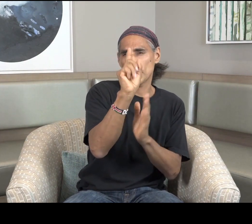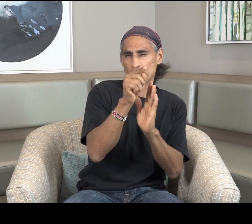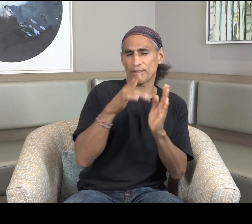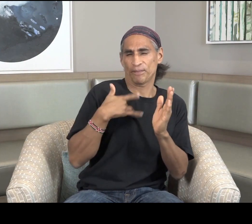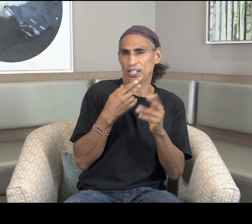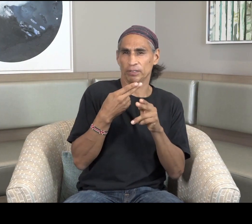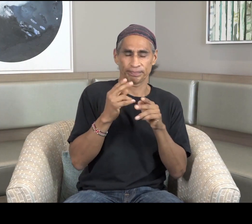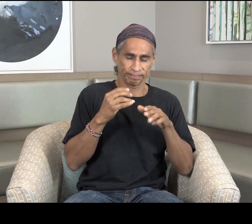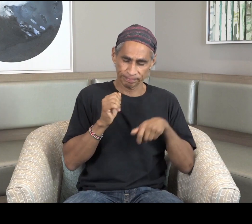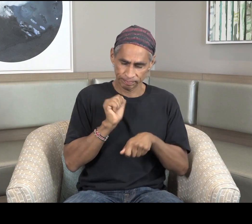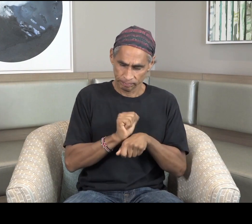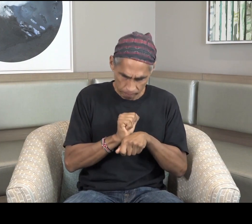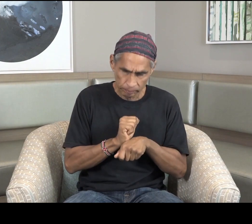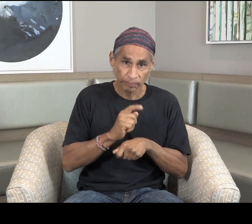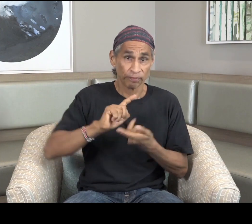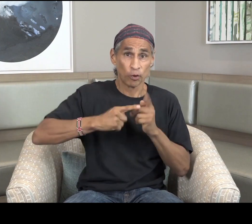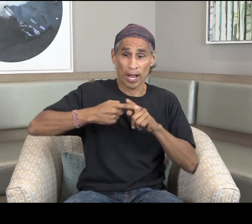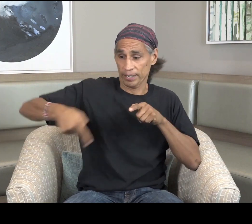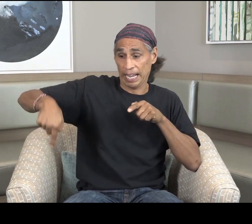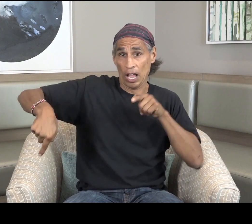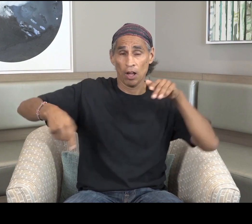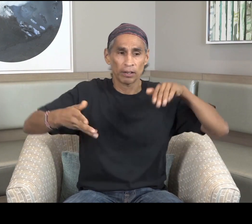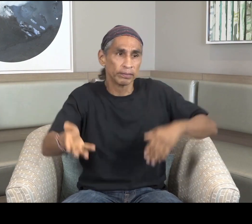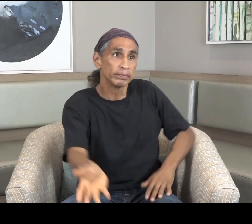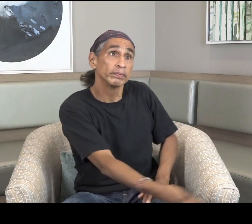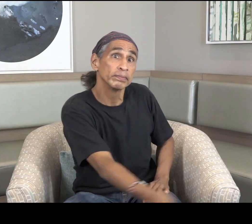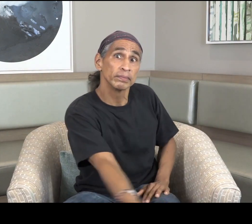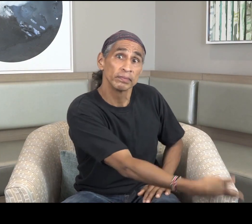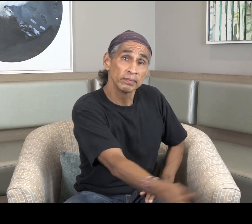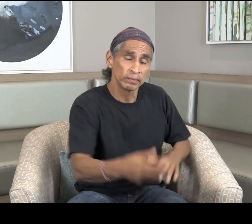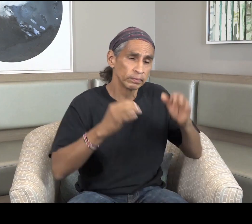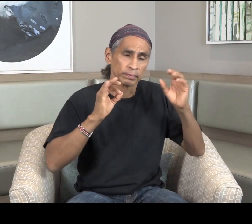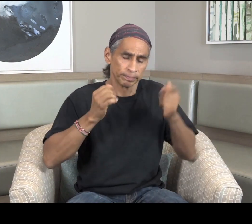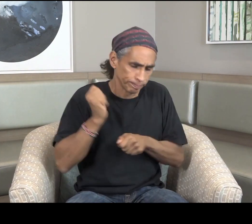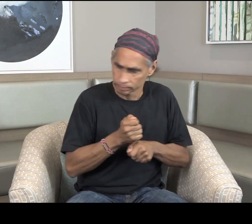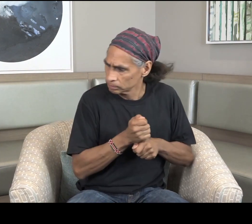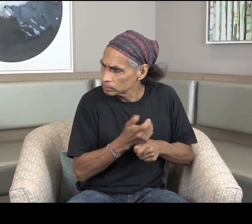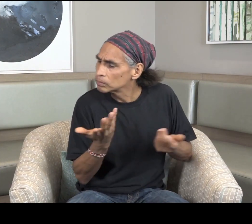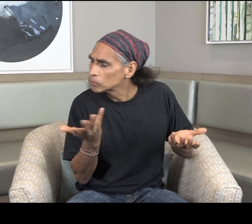I’m sorry.